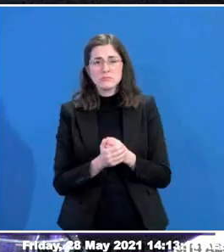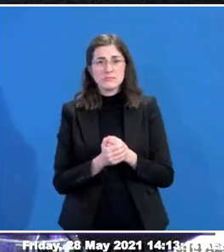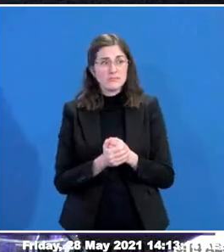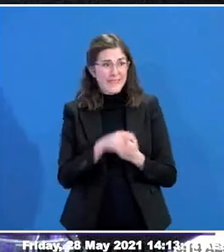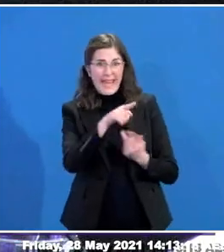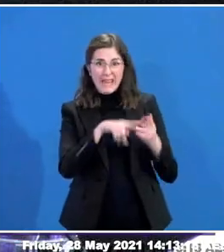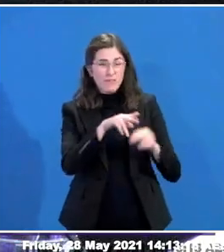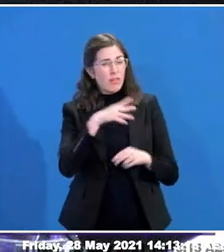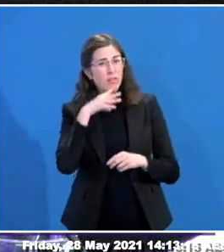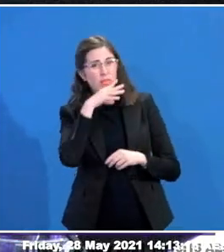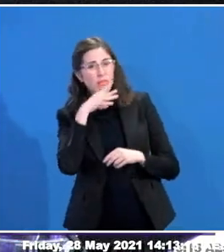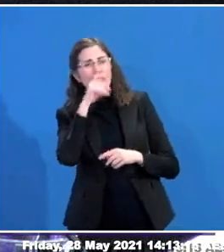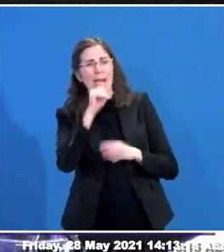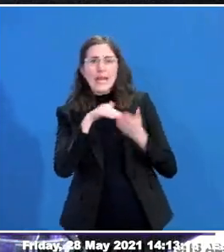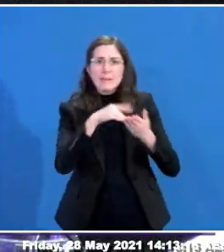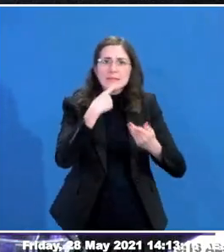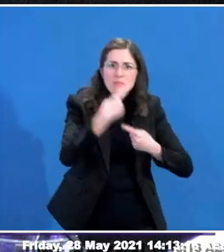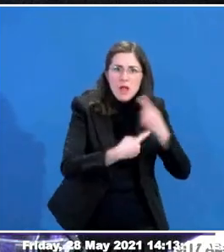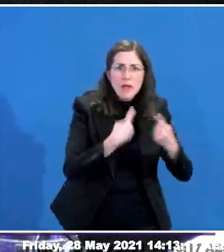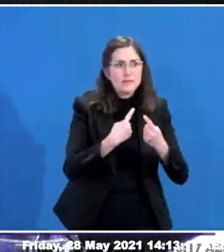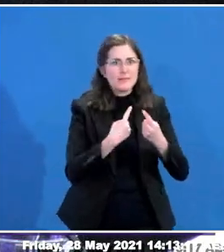with their dealings with the NDIS, so helping them in planning meetings,